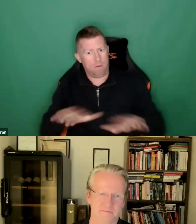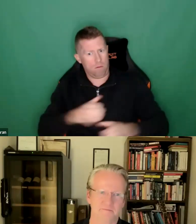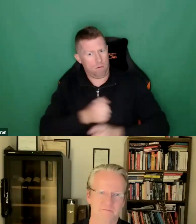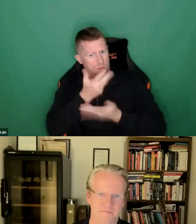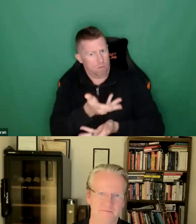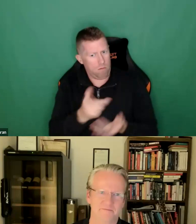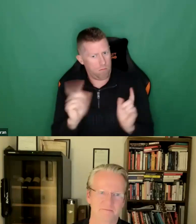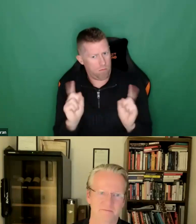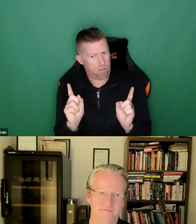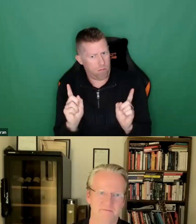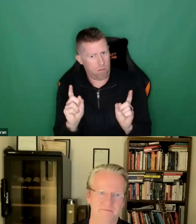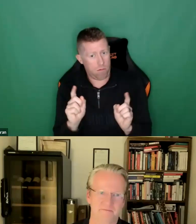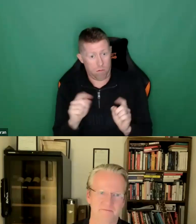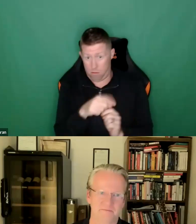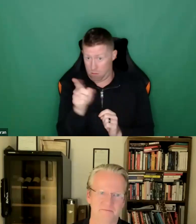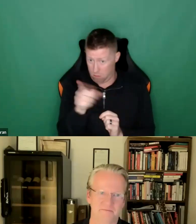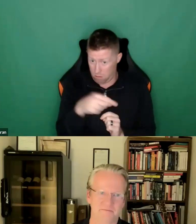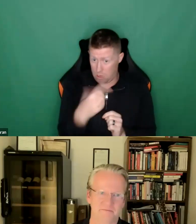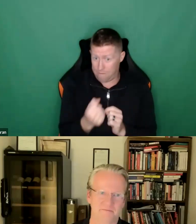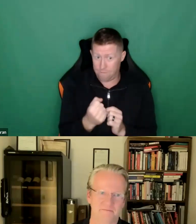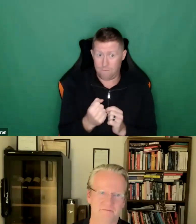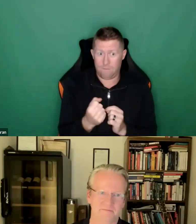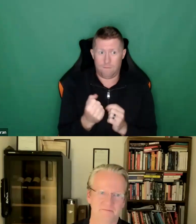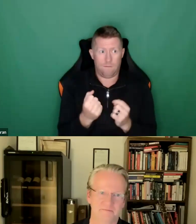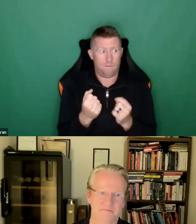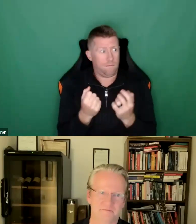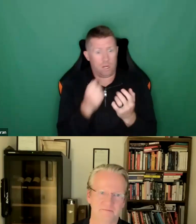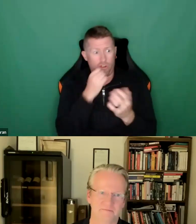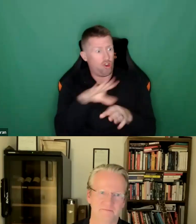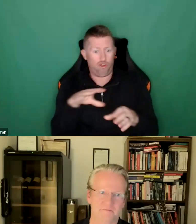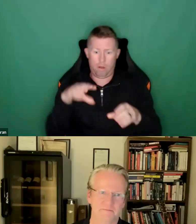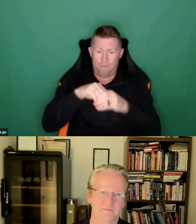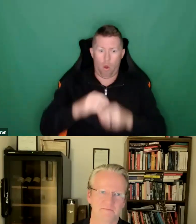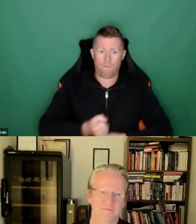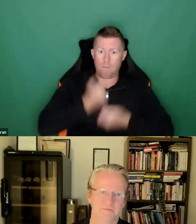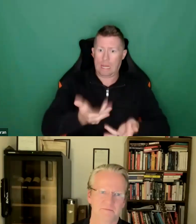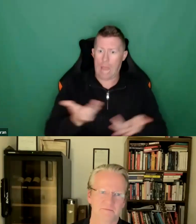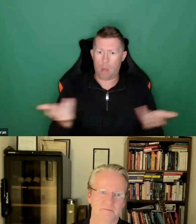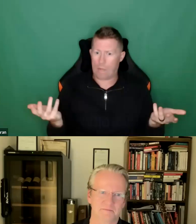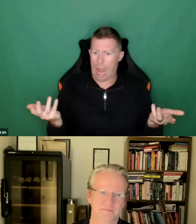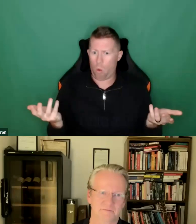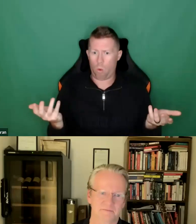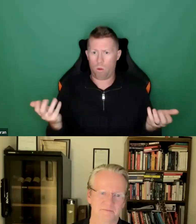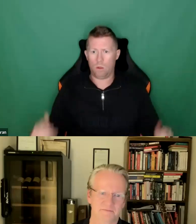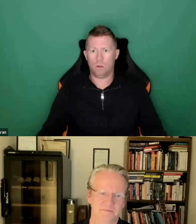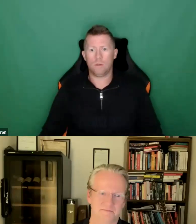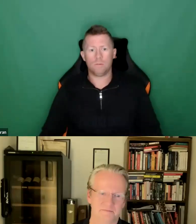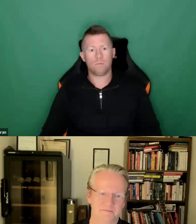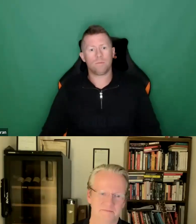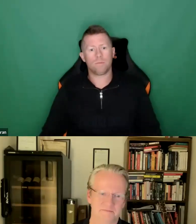earlier. But we do have a question that I'd like to put to you about the voices of kids in this whole